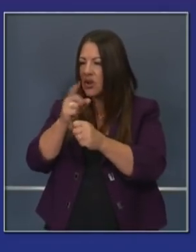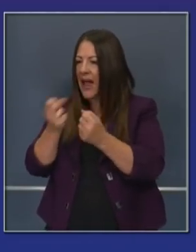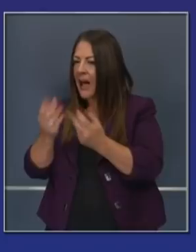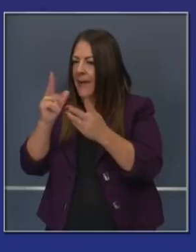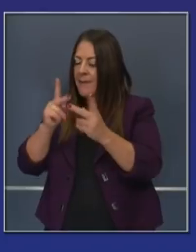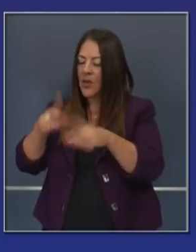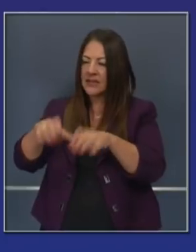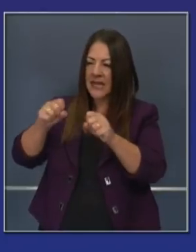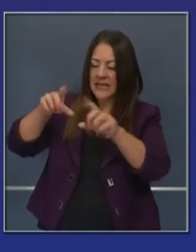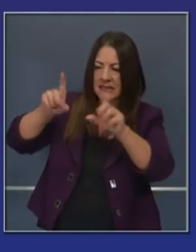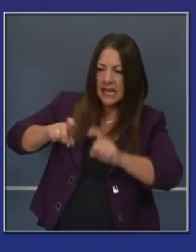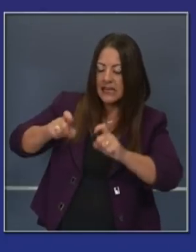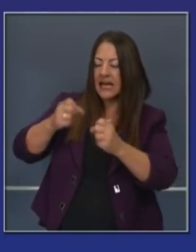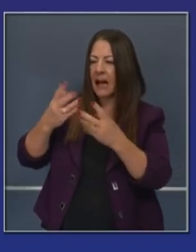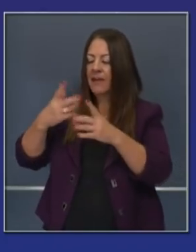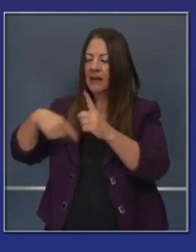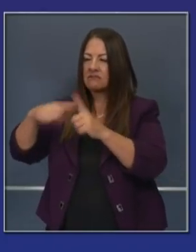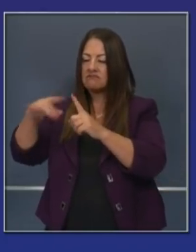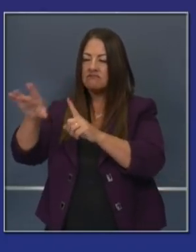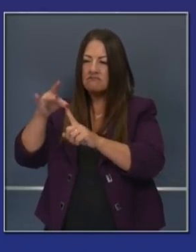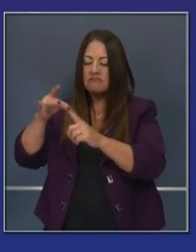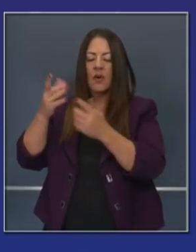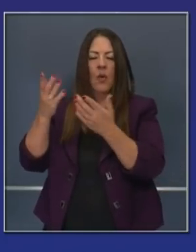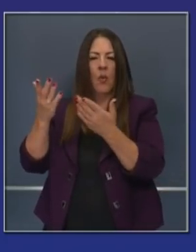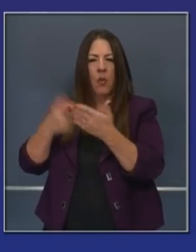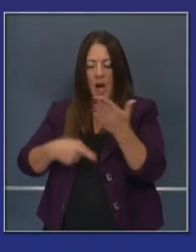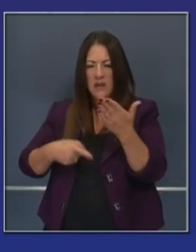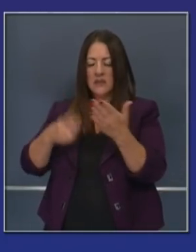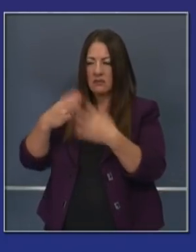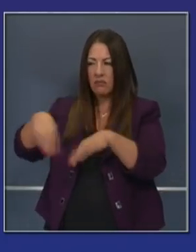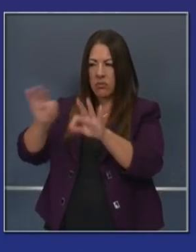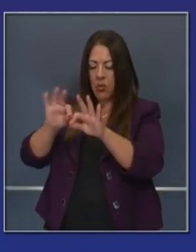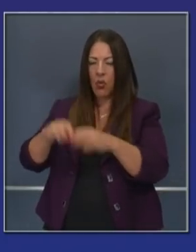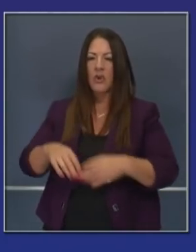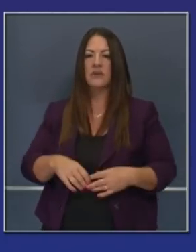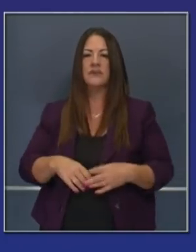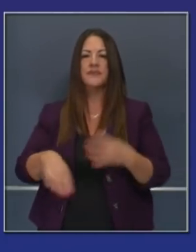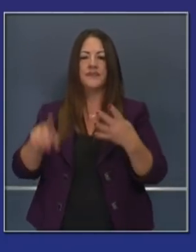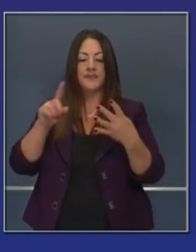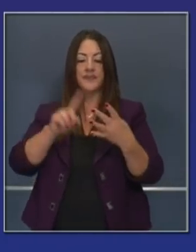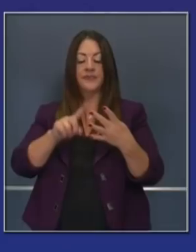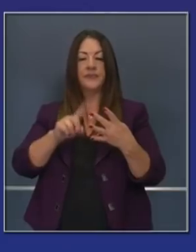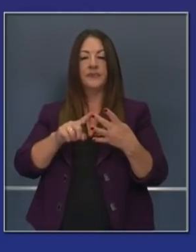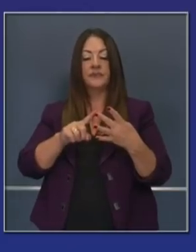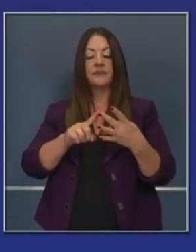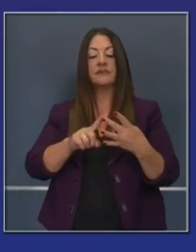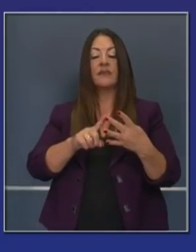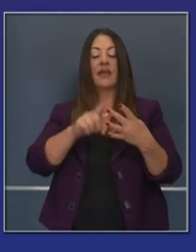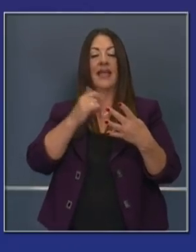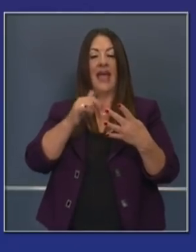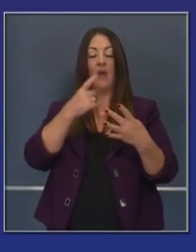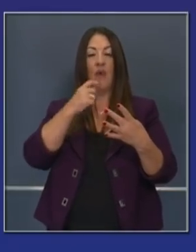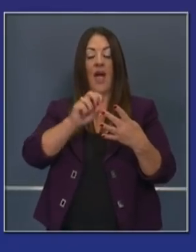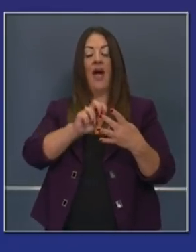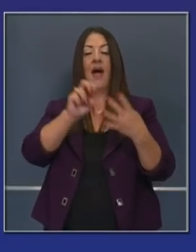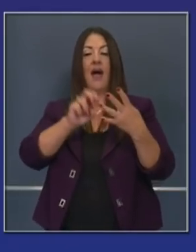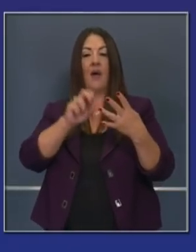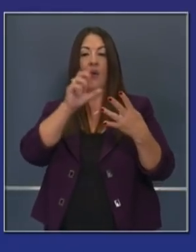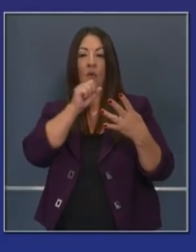THE LAST COUPLE OF MONTHS TO MACON INTERVENTION, TO REDUCE TRANSMISSION, TO INCREASE TESTING WATCH THE HOSPITAL